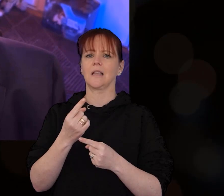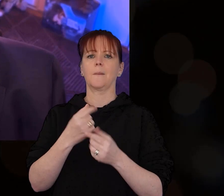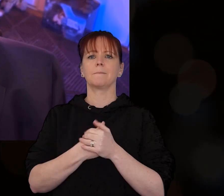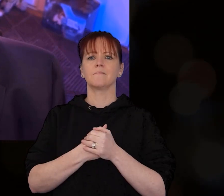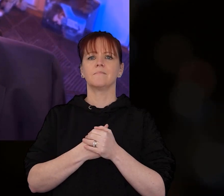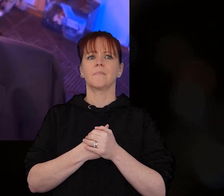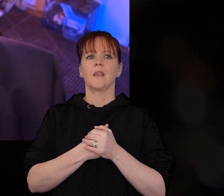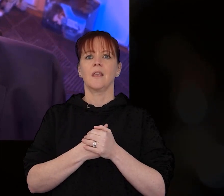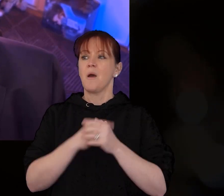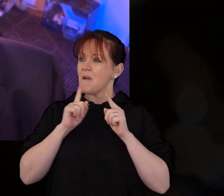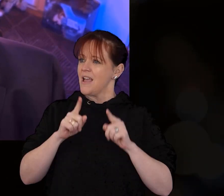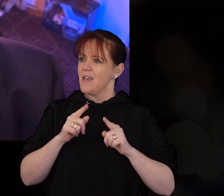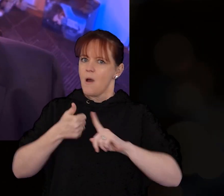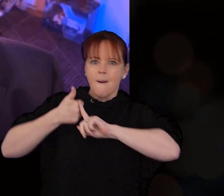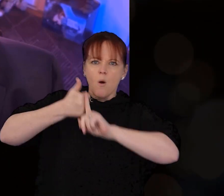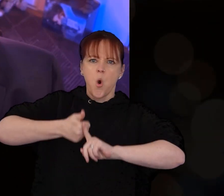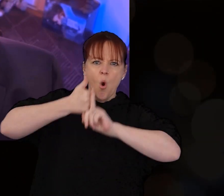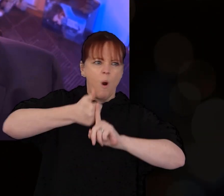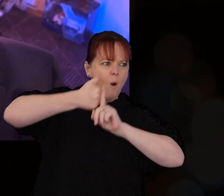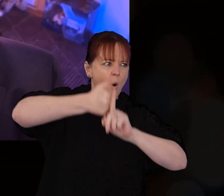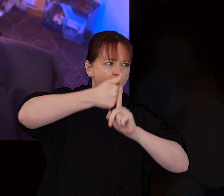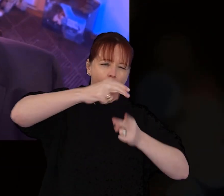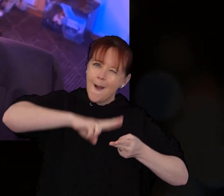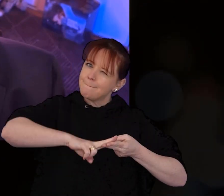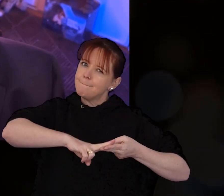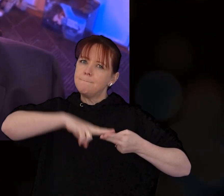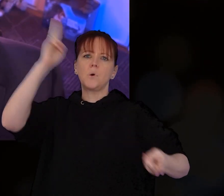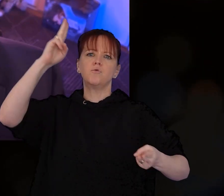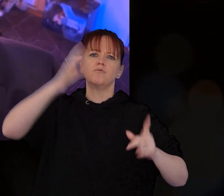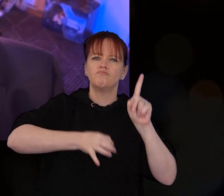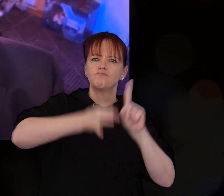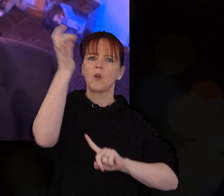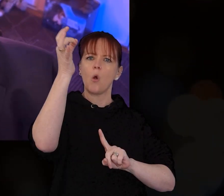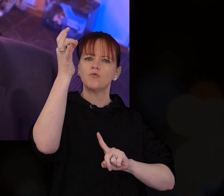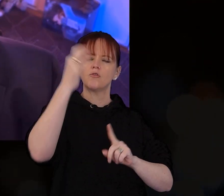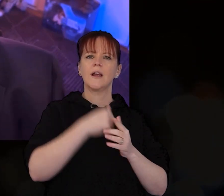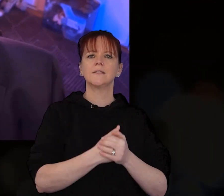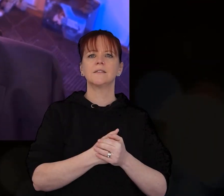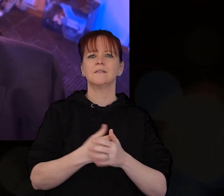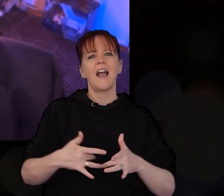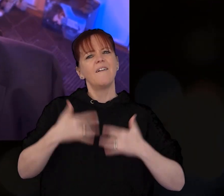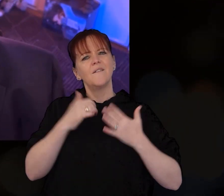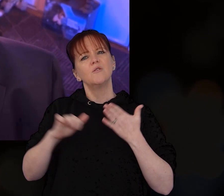It feels right to be celebrating progress with him in mind. Brandon, buddy,